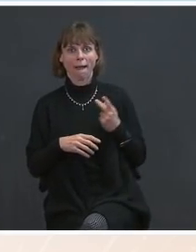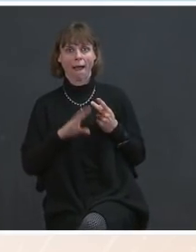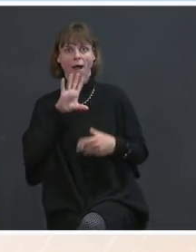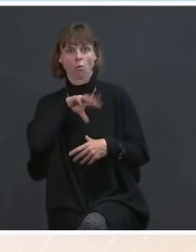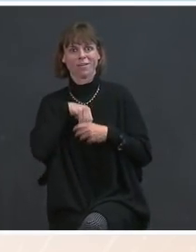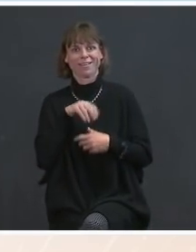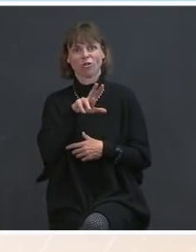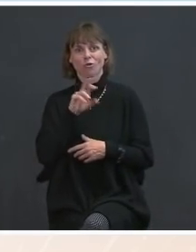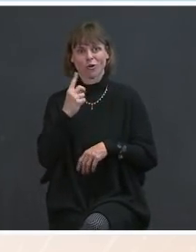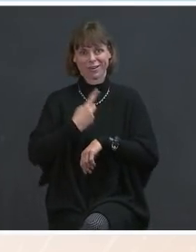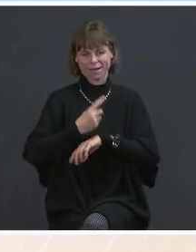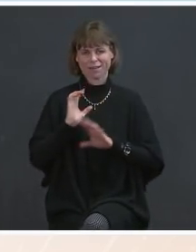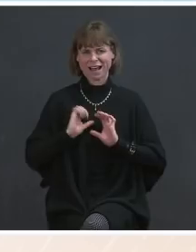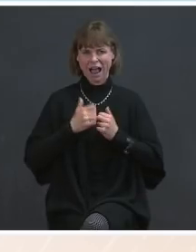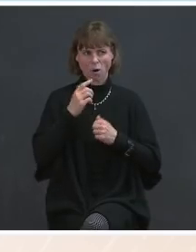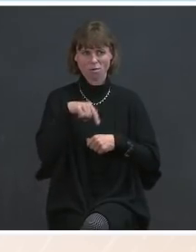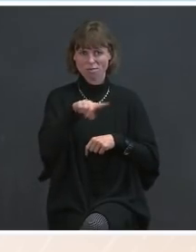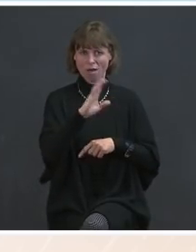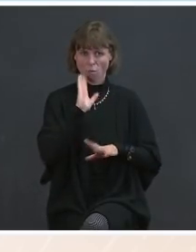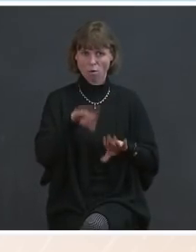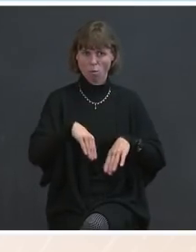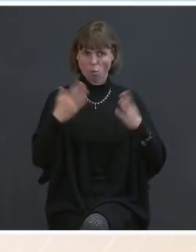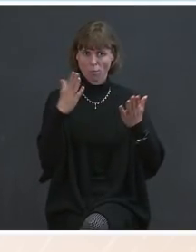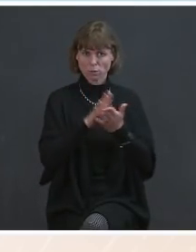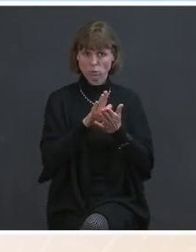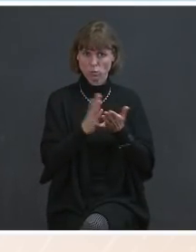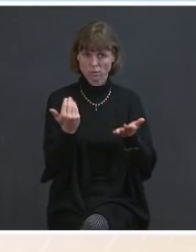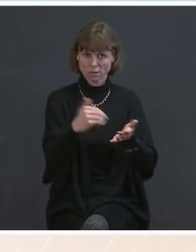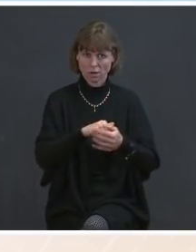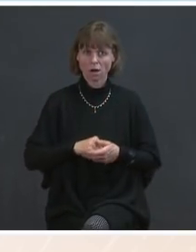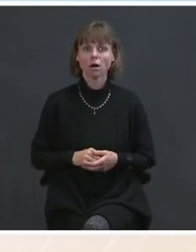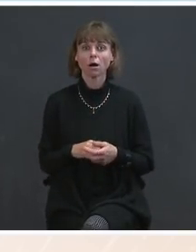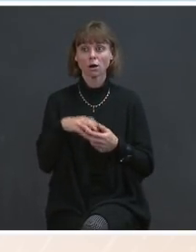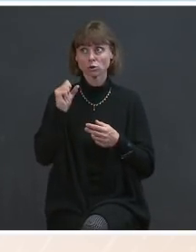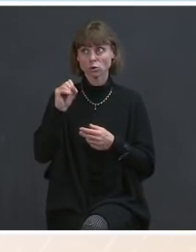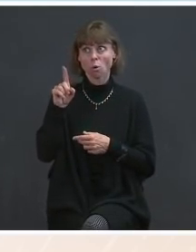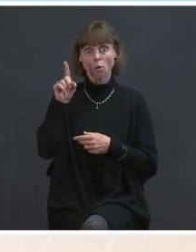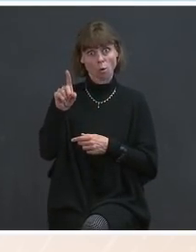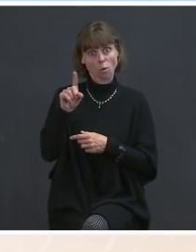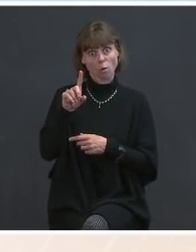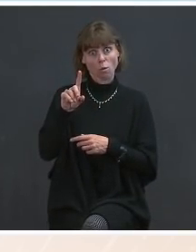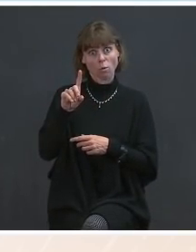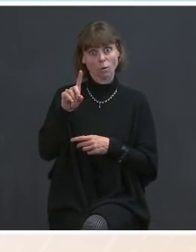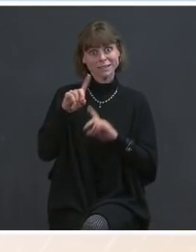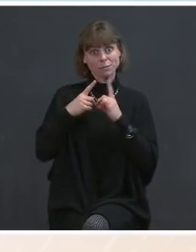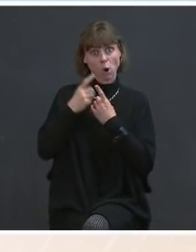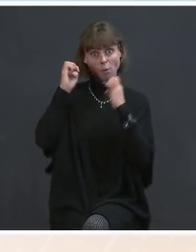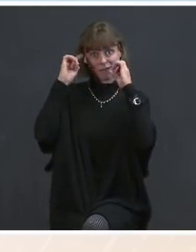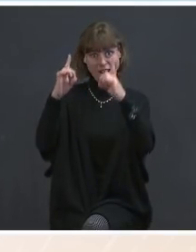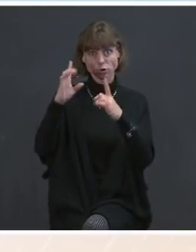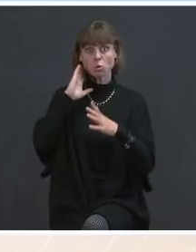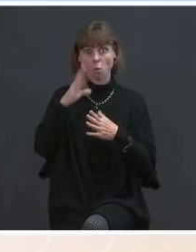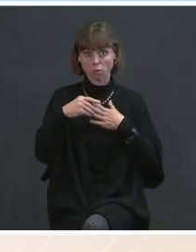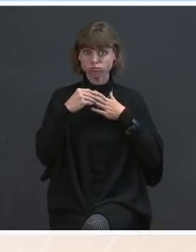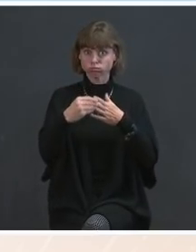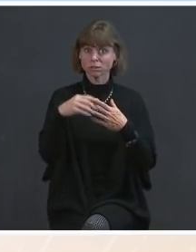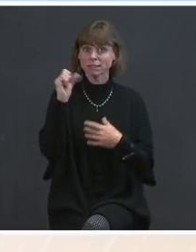So a big part of the implementation -- of course, it will be led by the Department of Education, but that is a pivotal part of the Rescue Plan